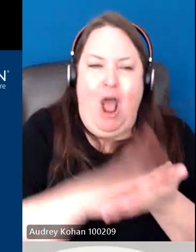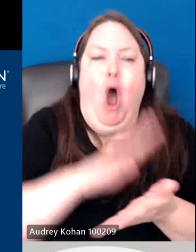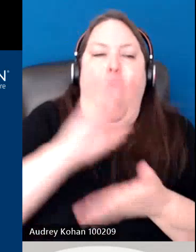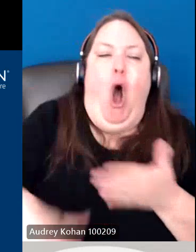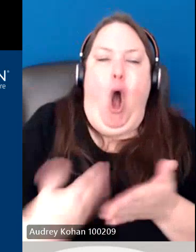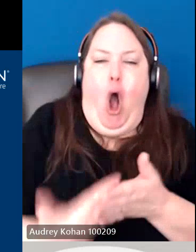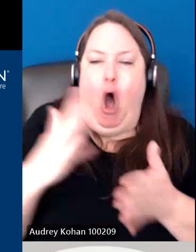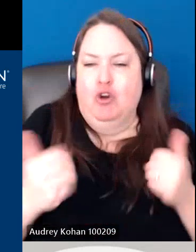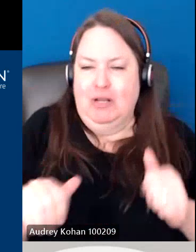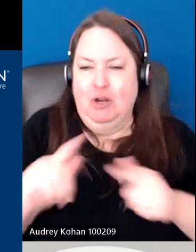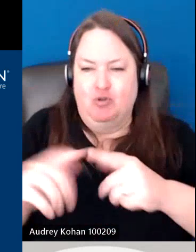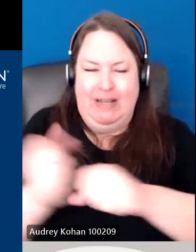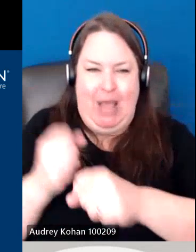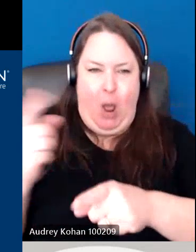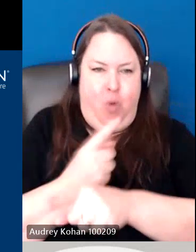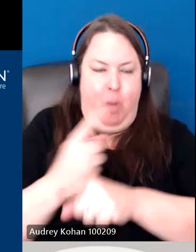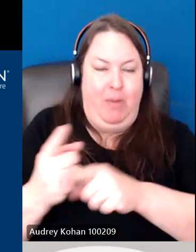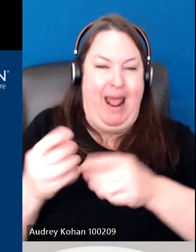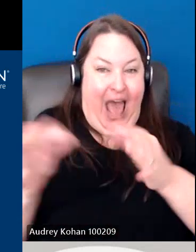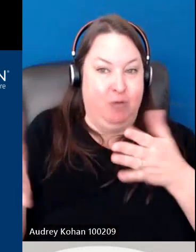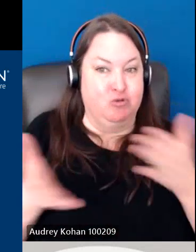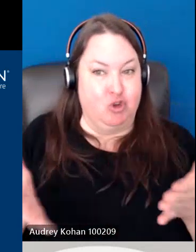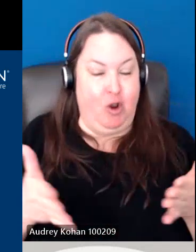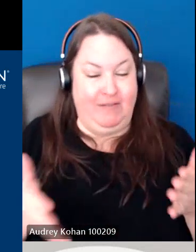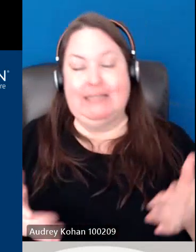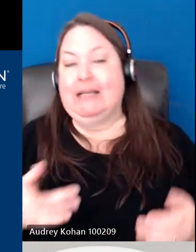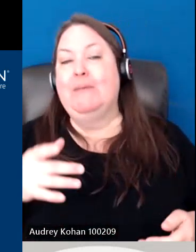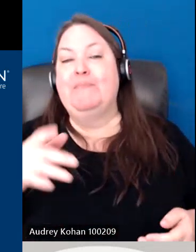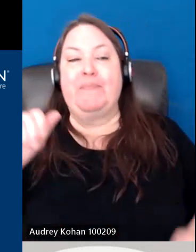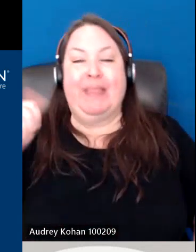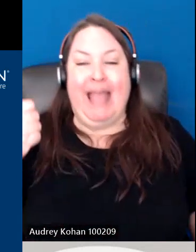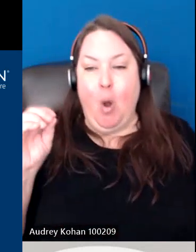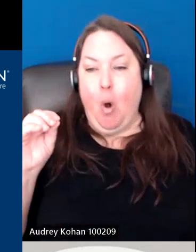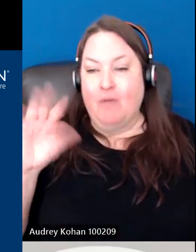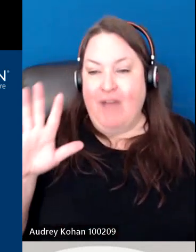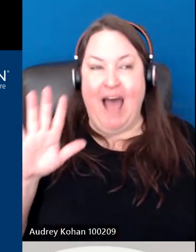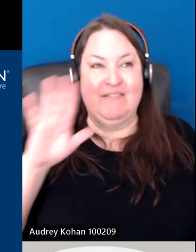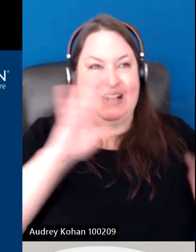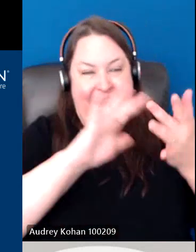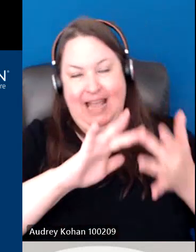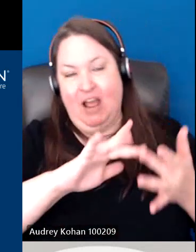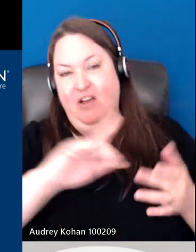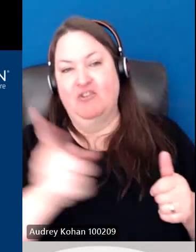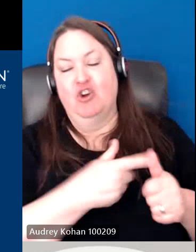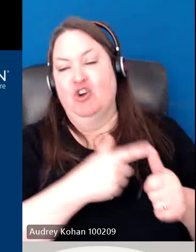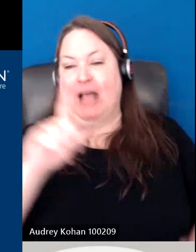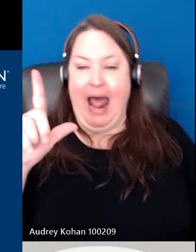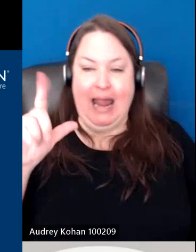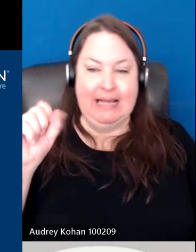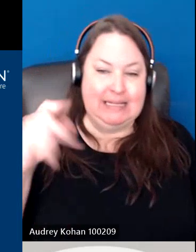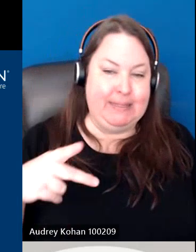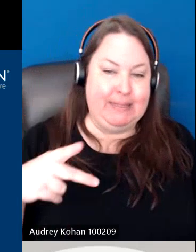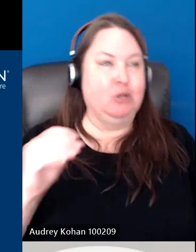obtain appropriate language services so you know 10:05 contacted first LSP no interpreter available